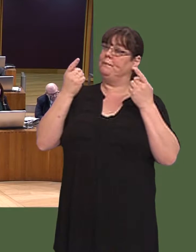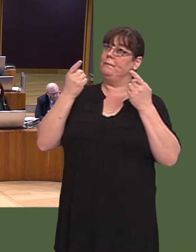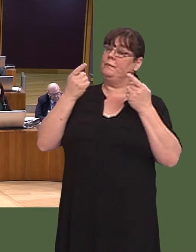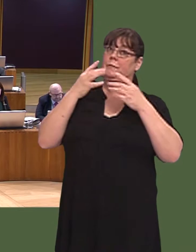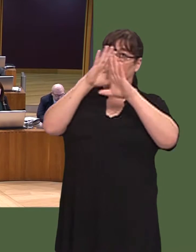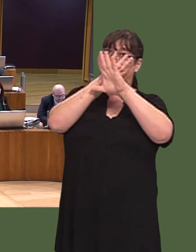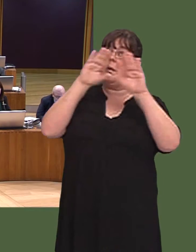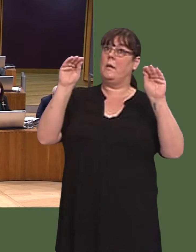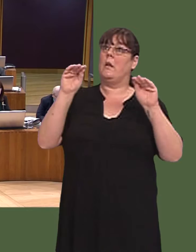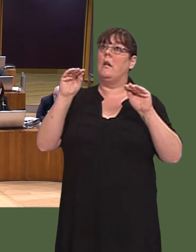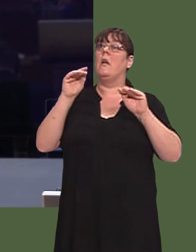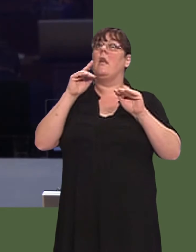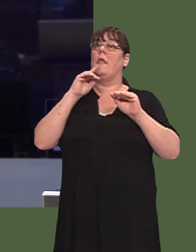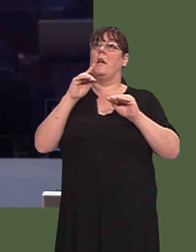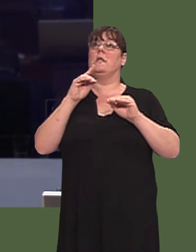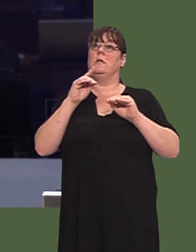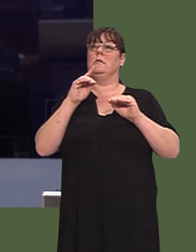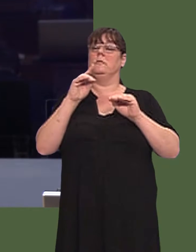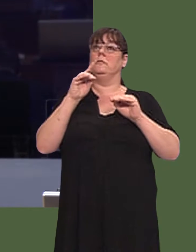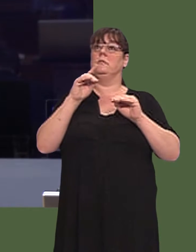Welsh Revenue Authority will go to Treforest.